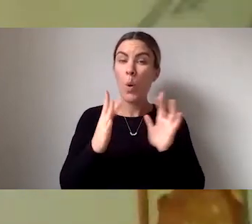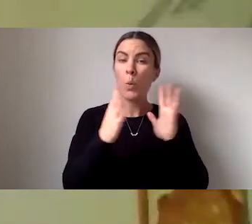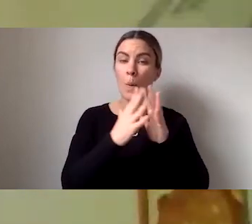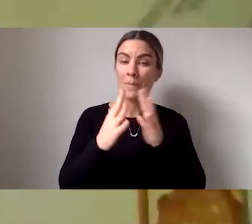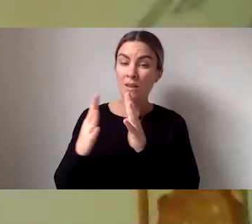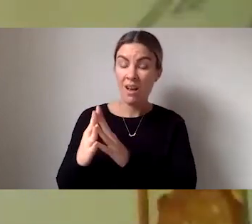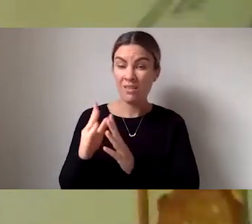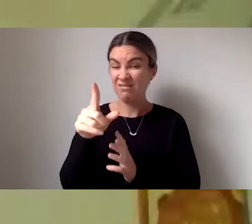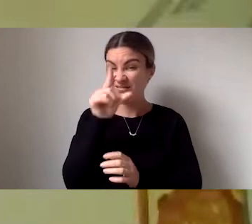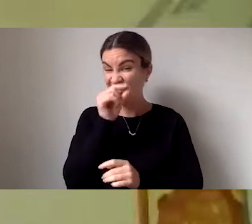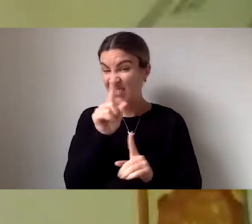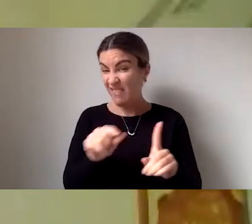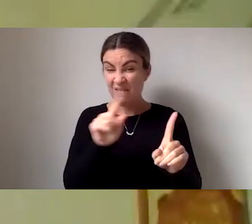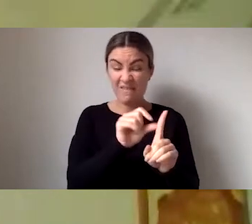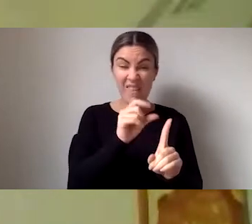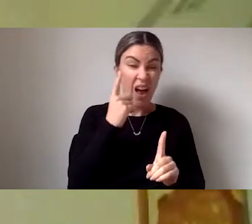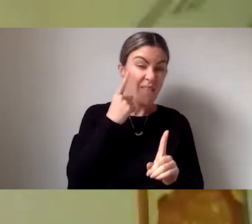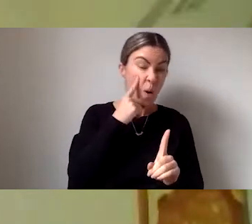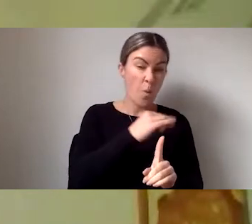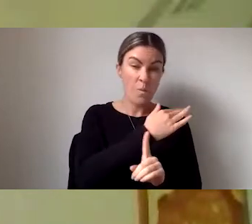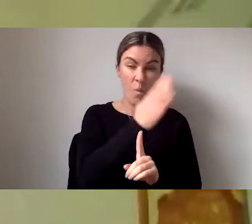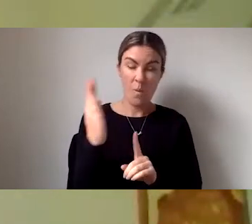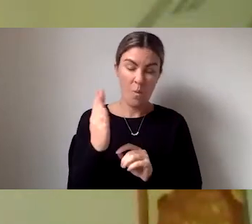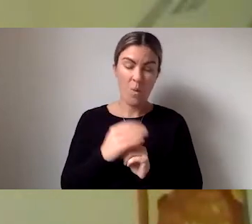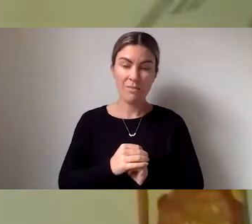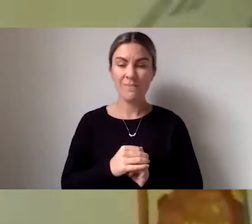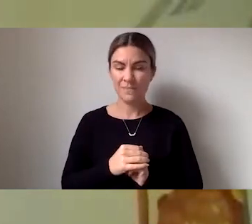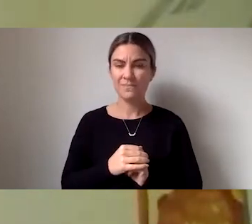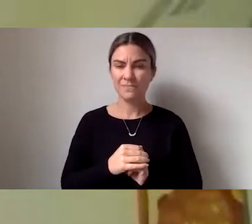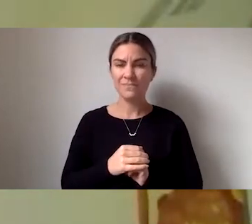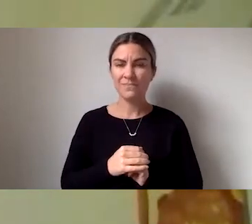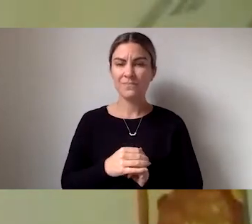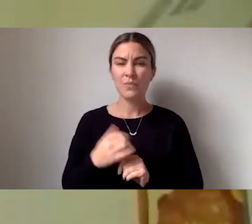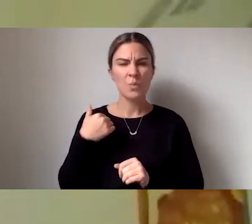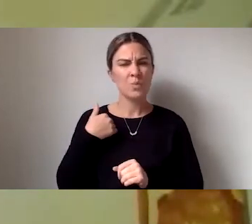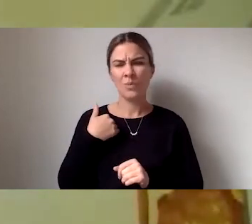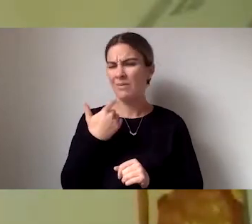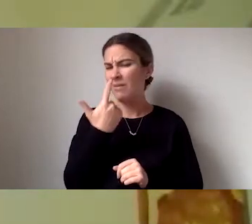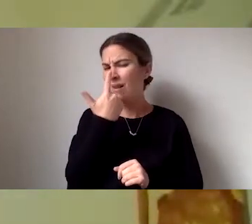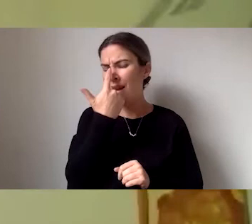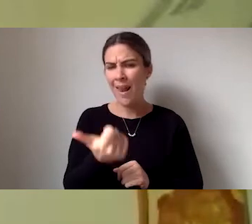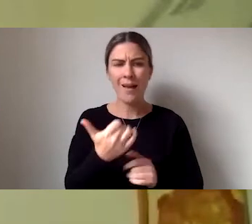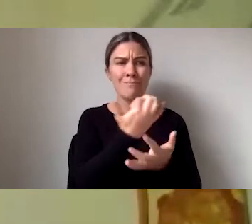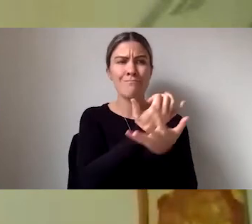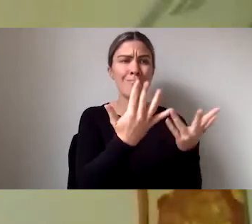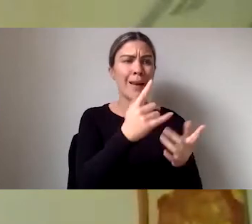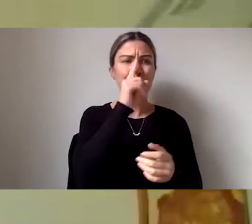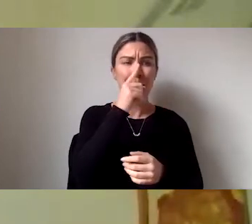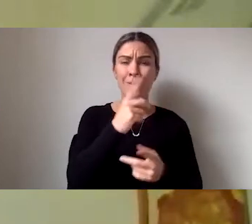lucky to have been joined by so many incredible guests, working in and around our sector. And this time has shown the strength of our community.